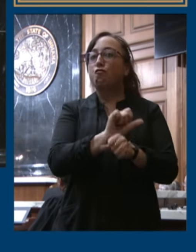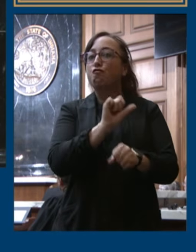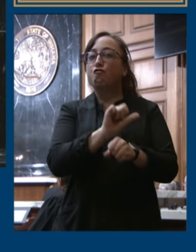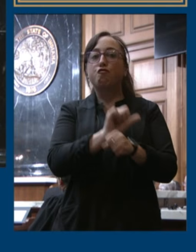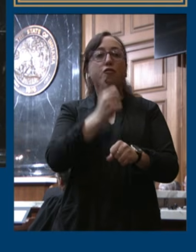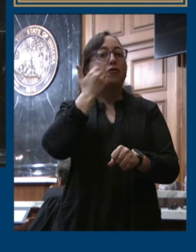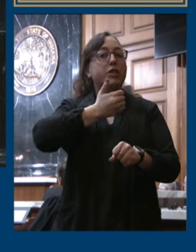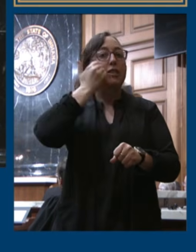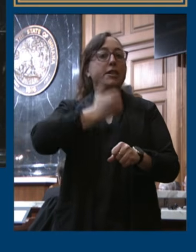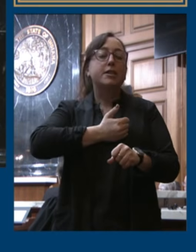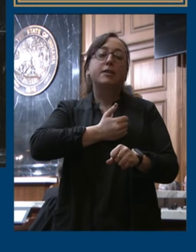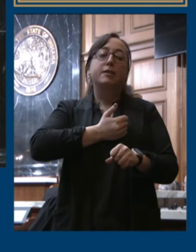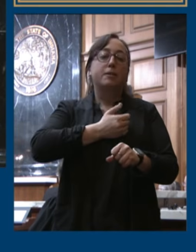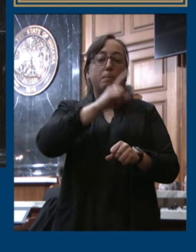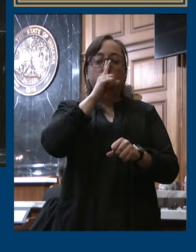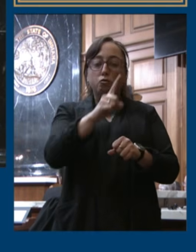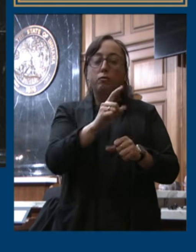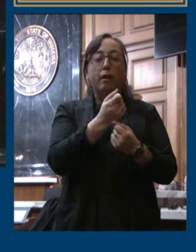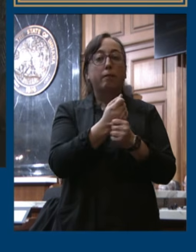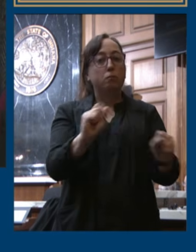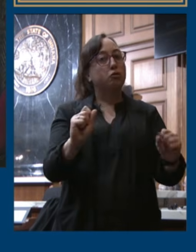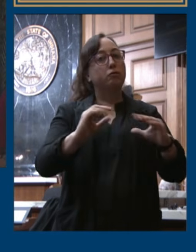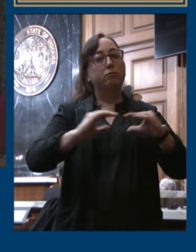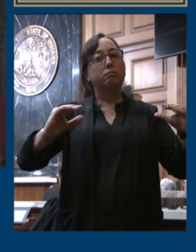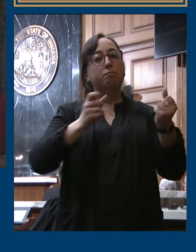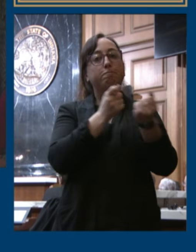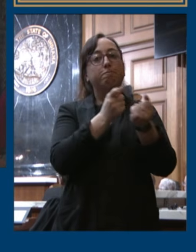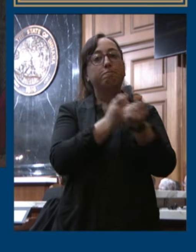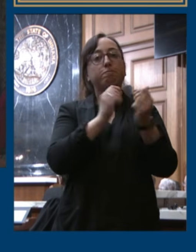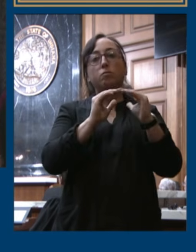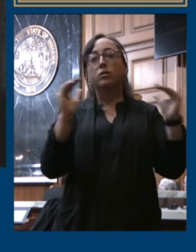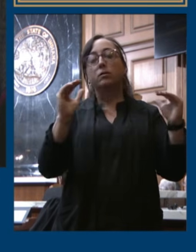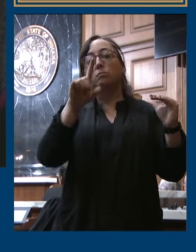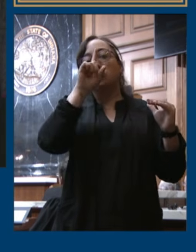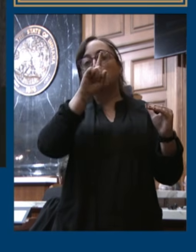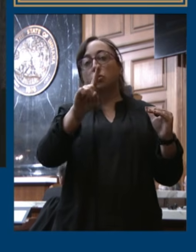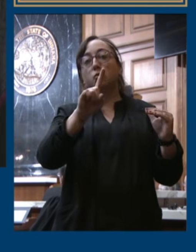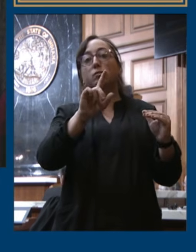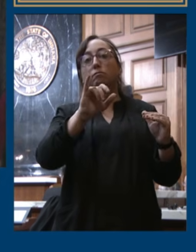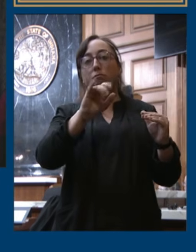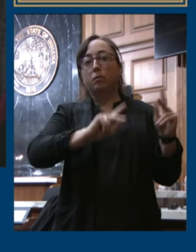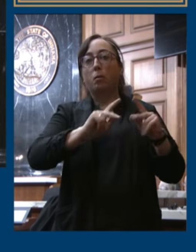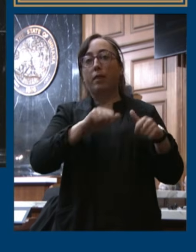SAFEGUARD LIBERTIES, UPHOLD JUSTICE, AND ENSURE THAT EVERY HOOSIER LIVES IN A COMMUNITY GROUNDED IN